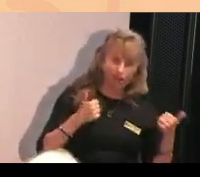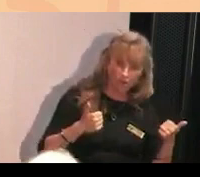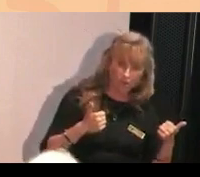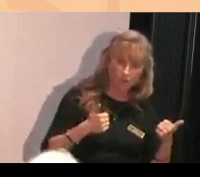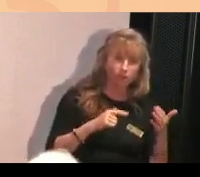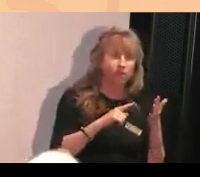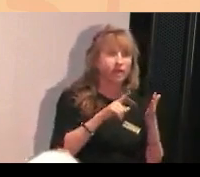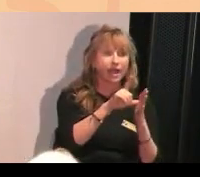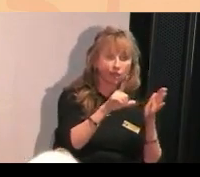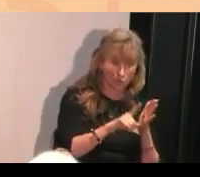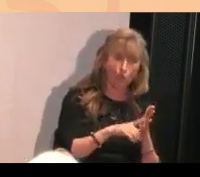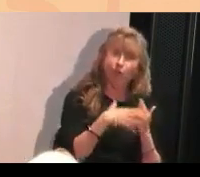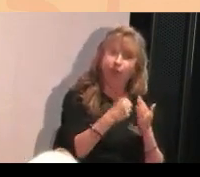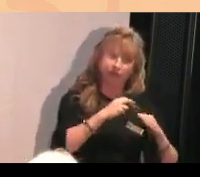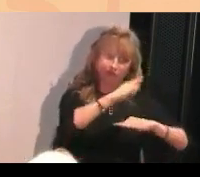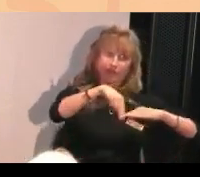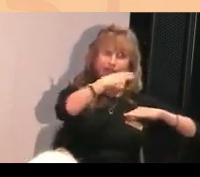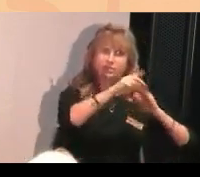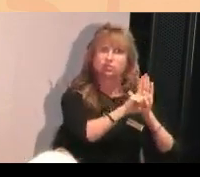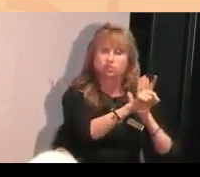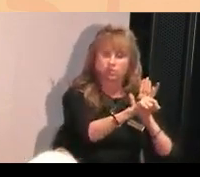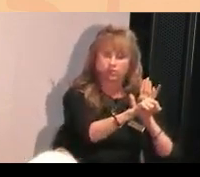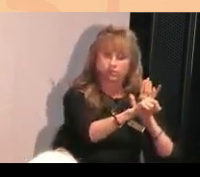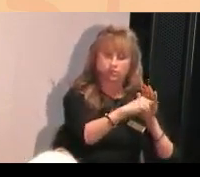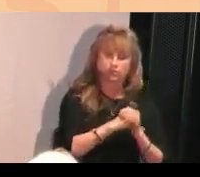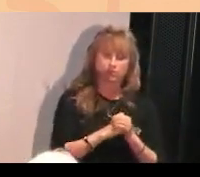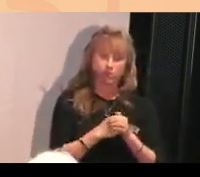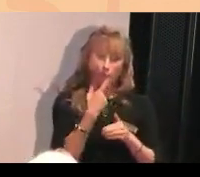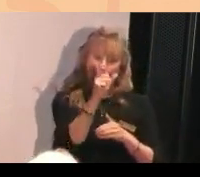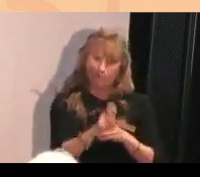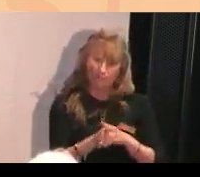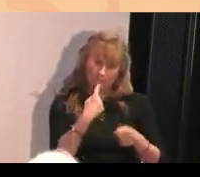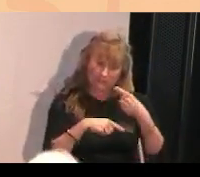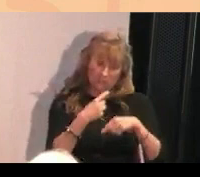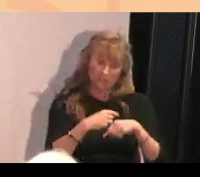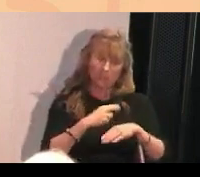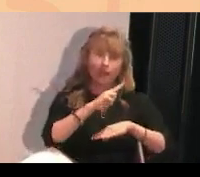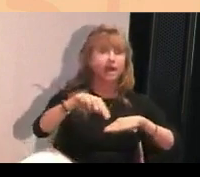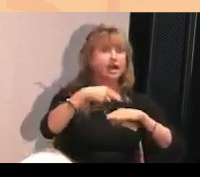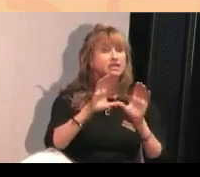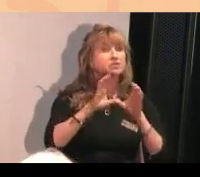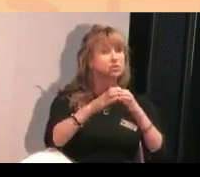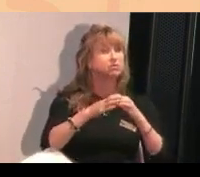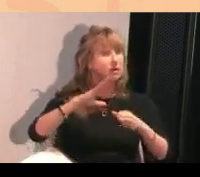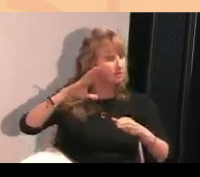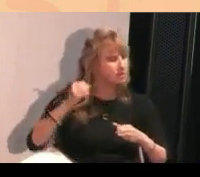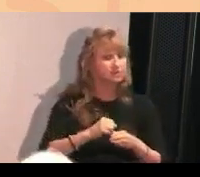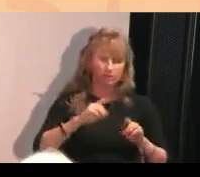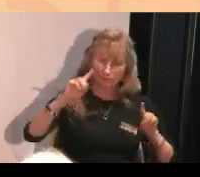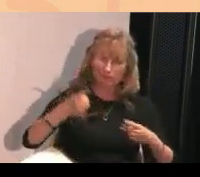National representation participants said that a national body must be first nation-led and run